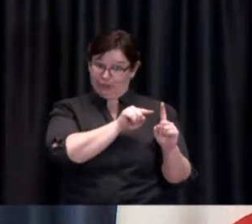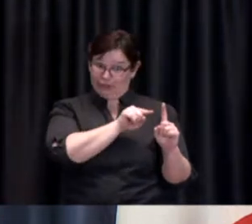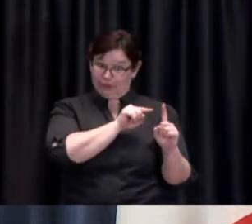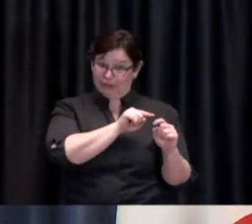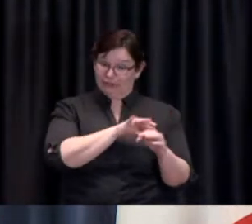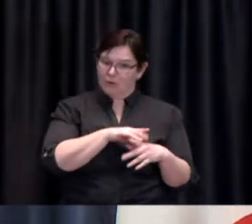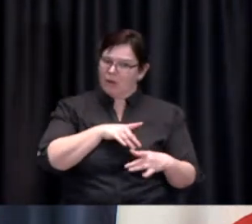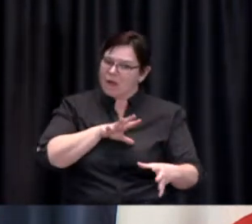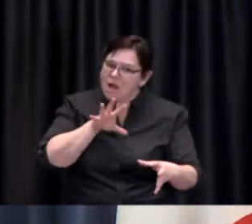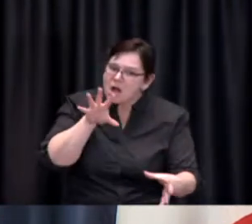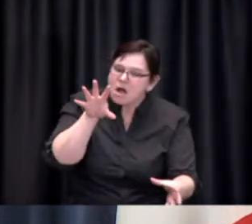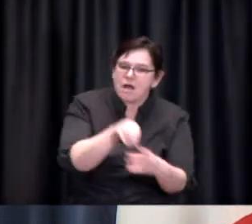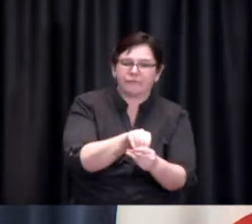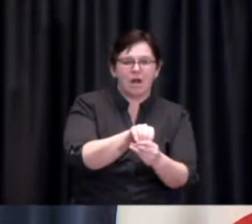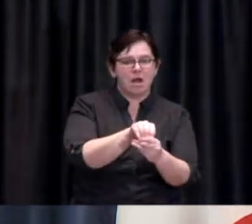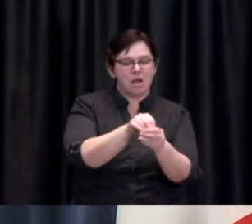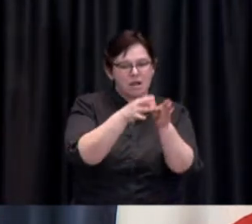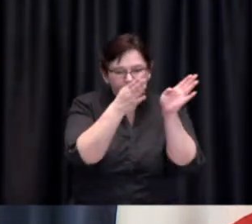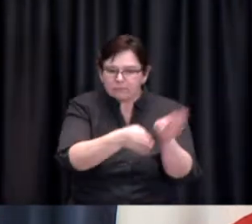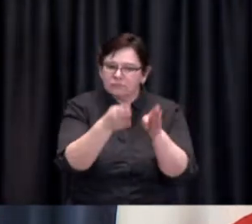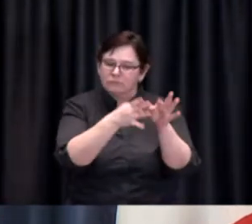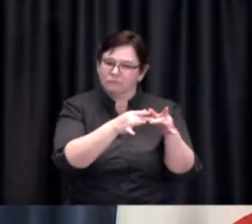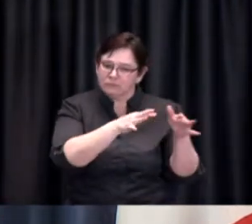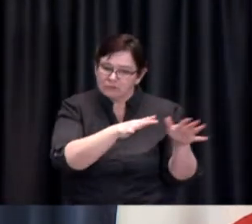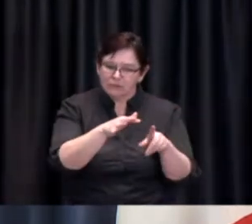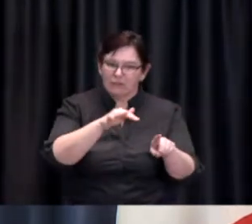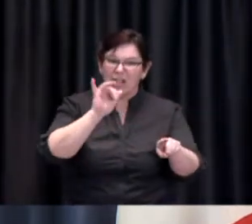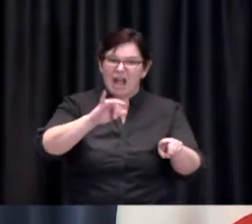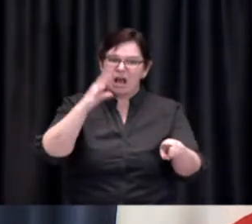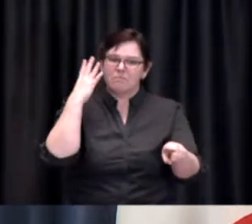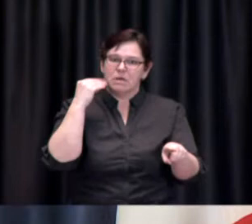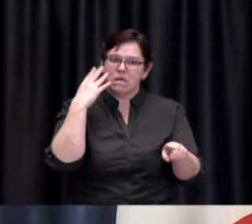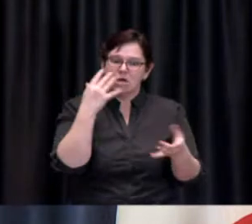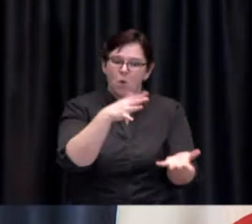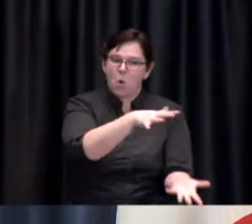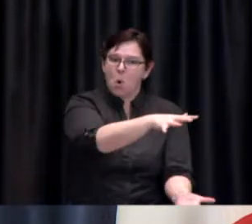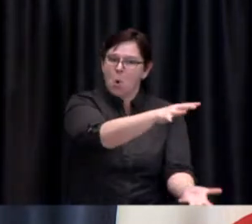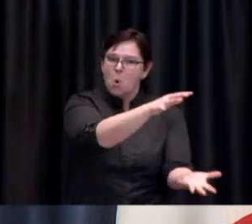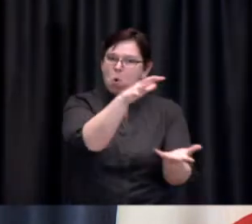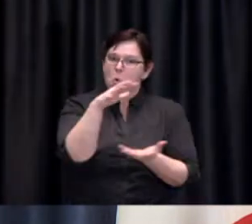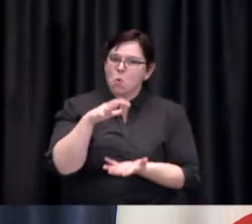so we do have quite a bit of experience when it comes to the local implementation all we need are